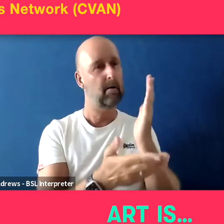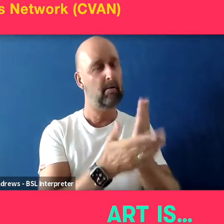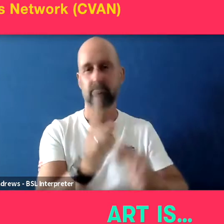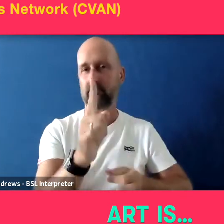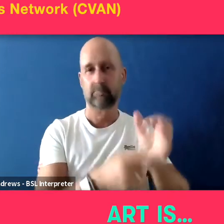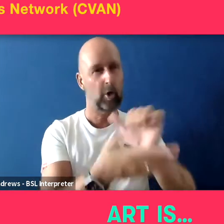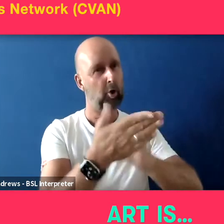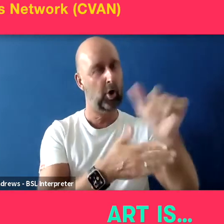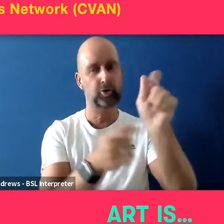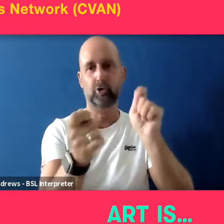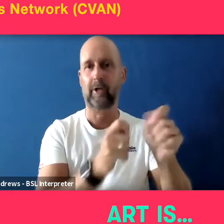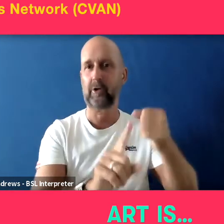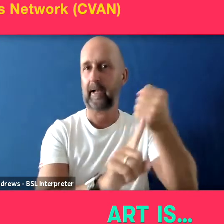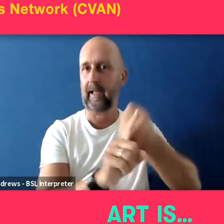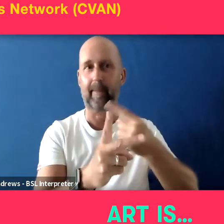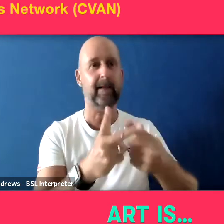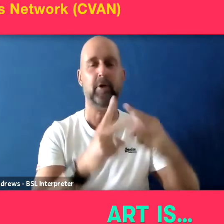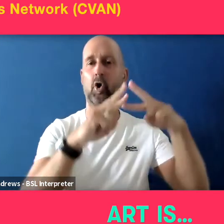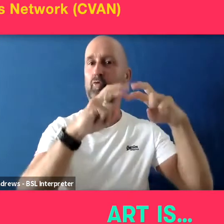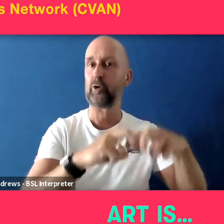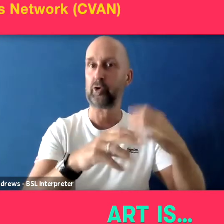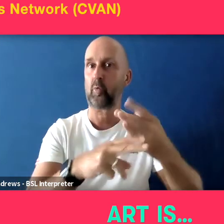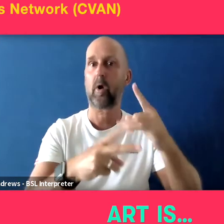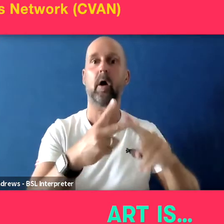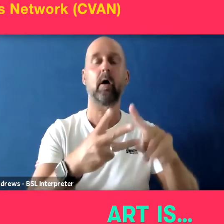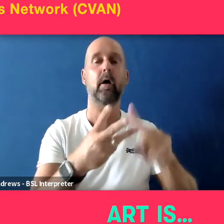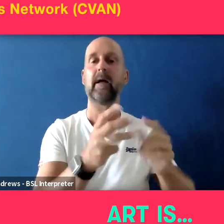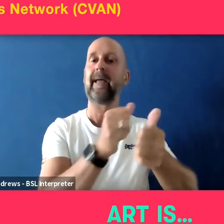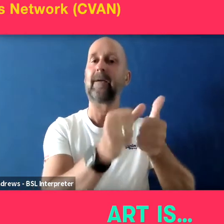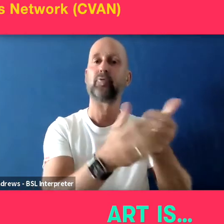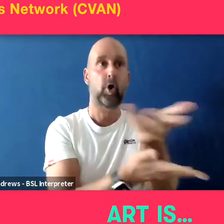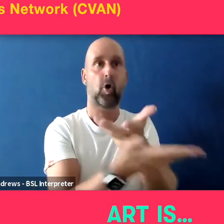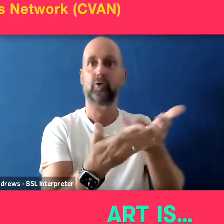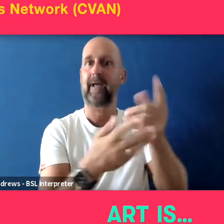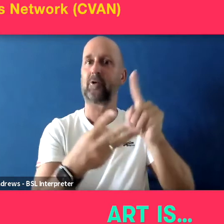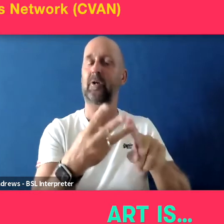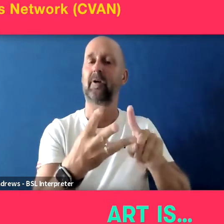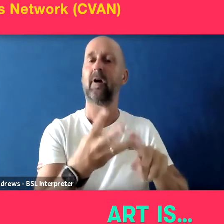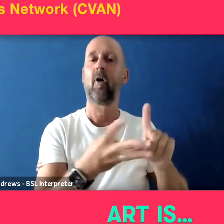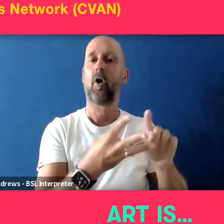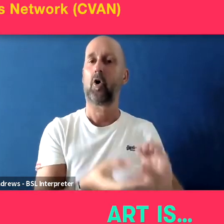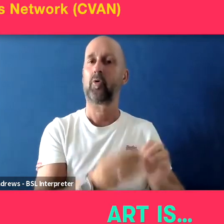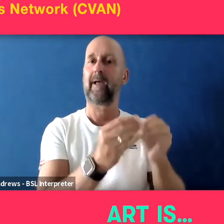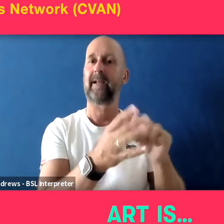through campaigns, research projects, industry consultation and our creative agency services.